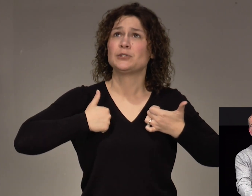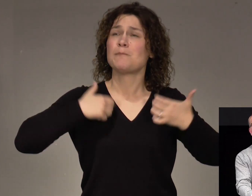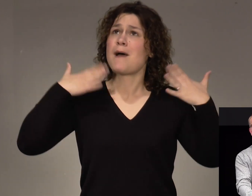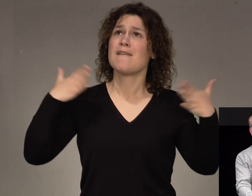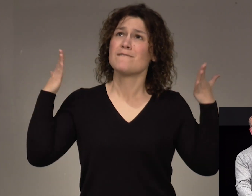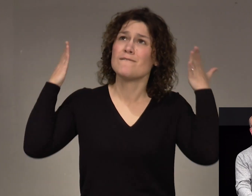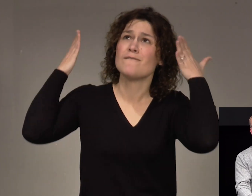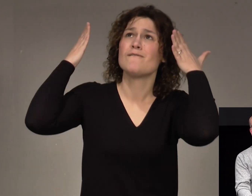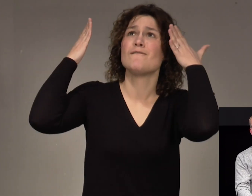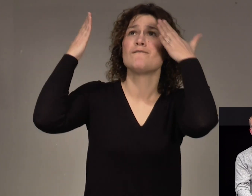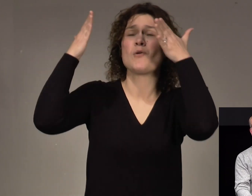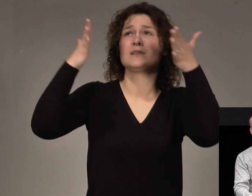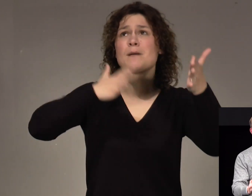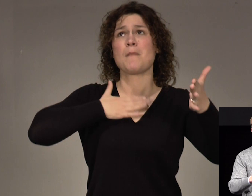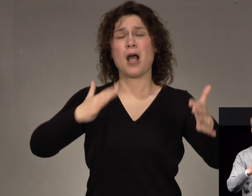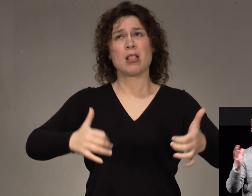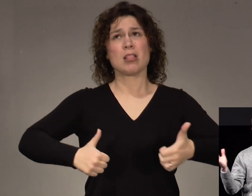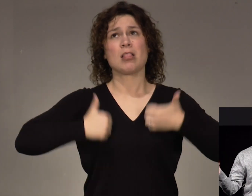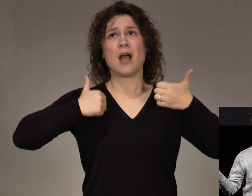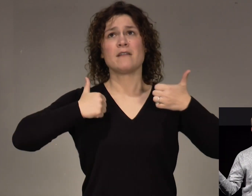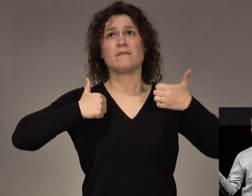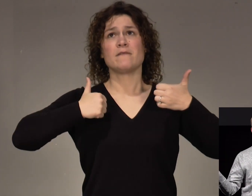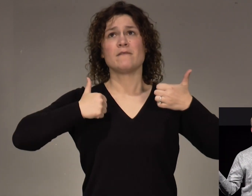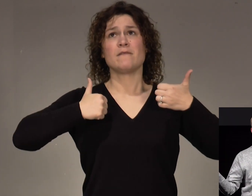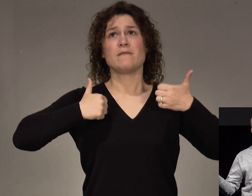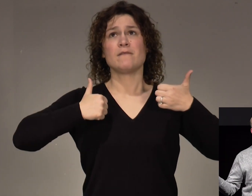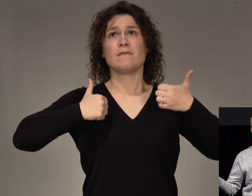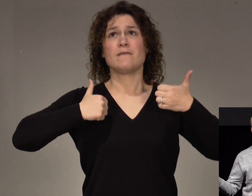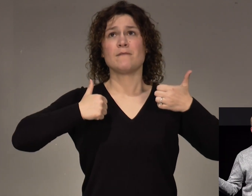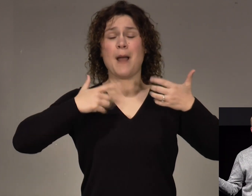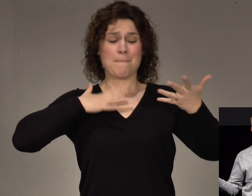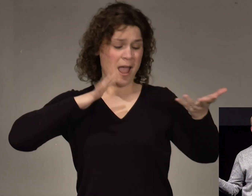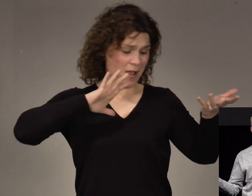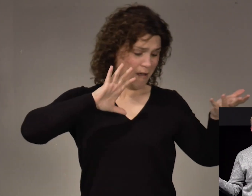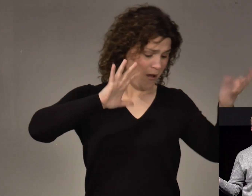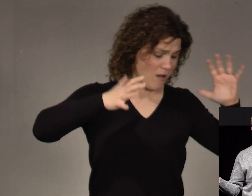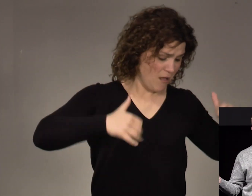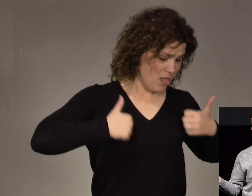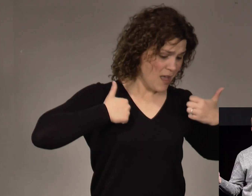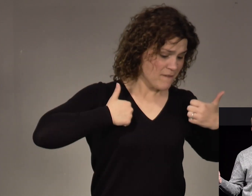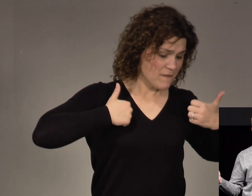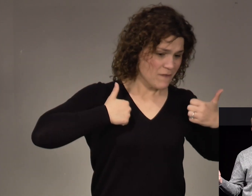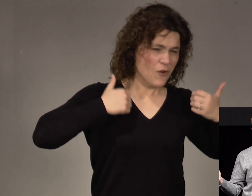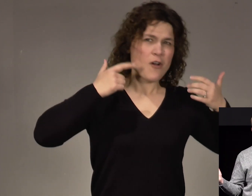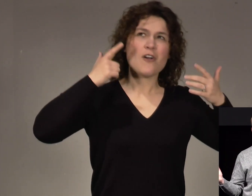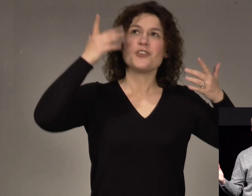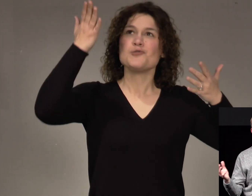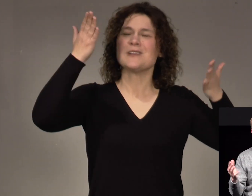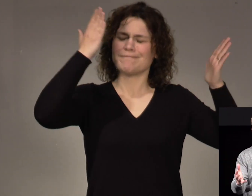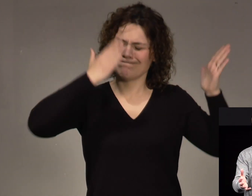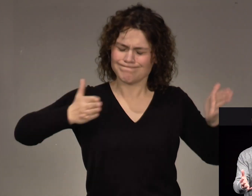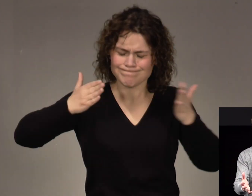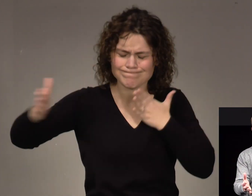life. Order the chaos of my life. Give me peace,